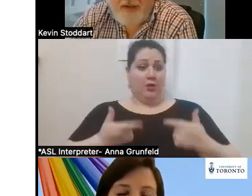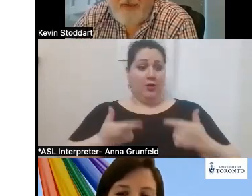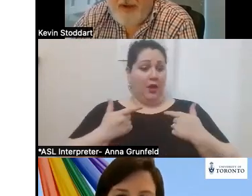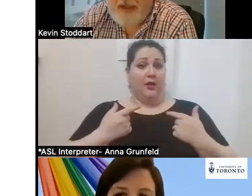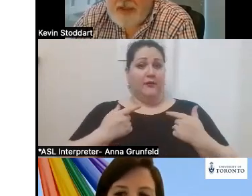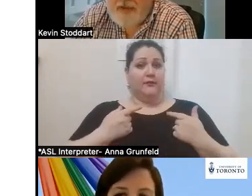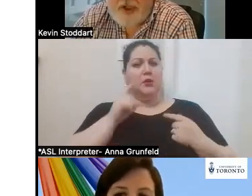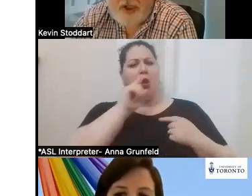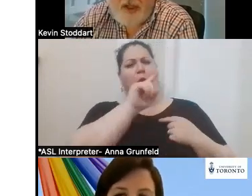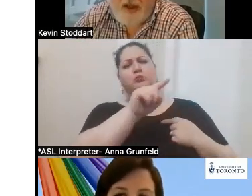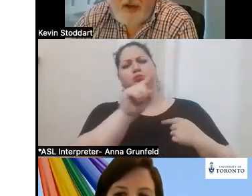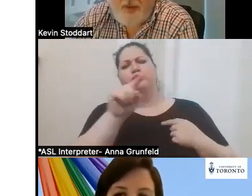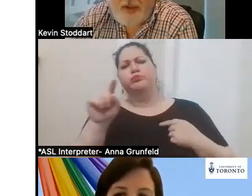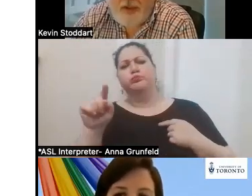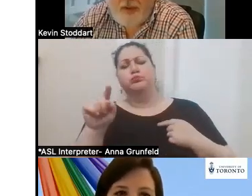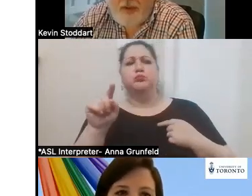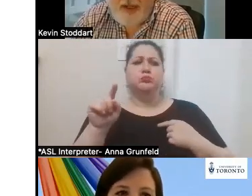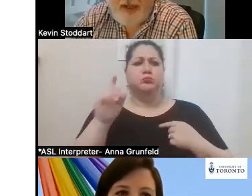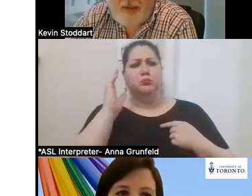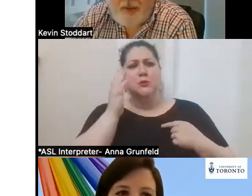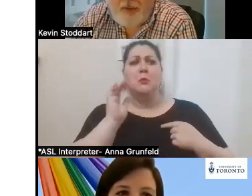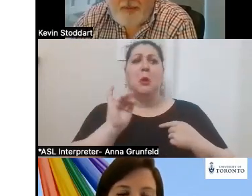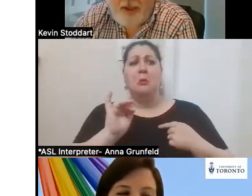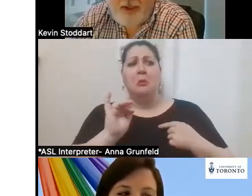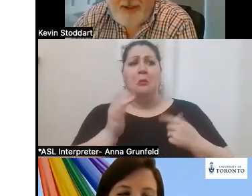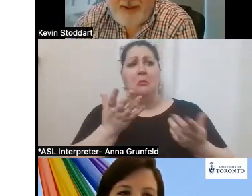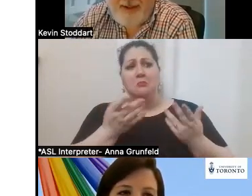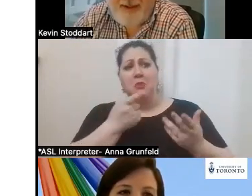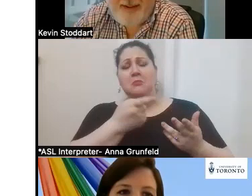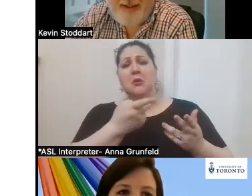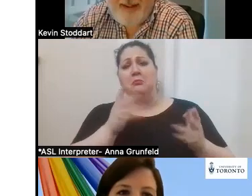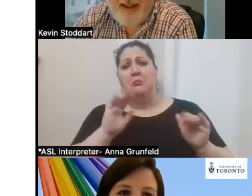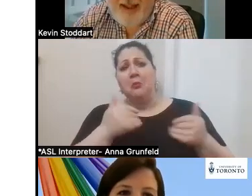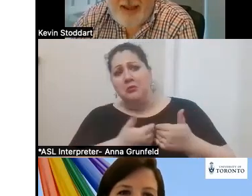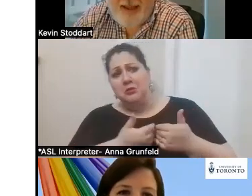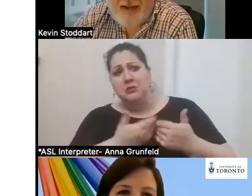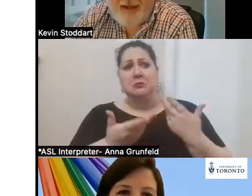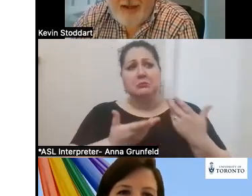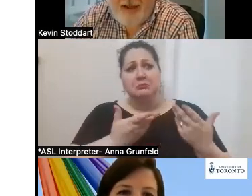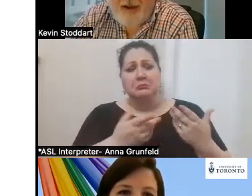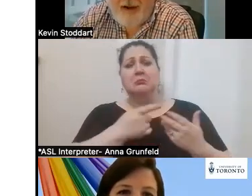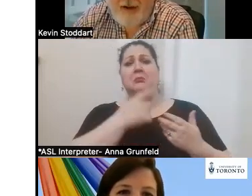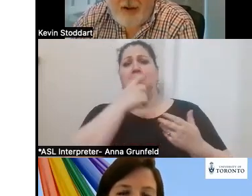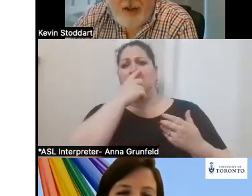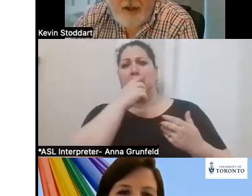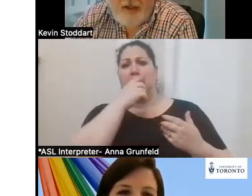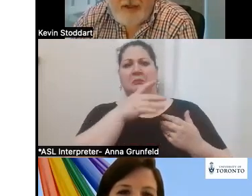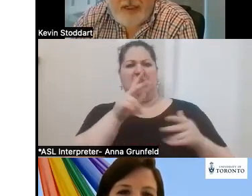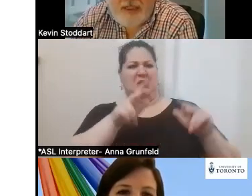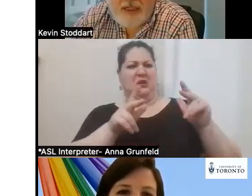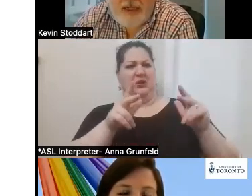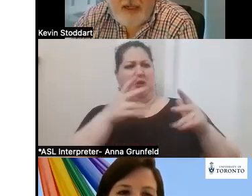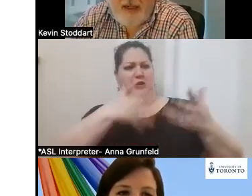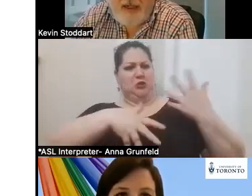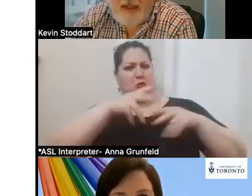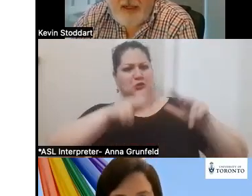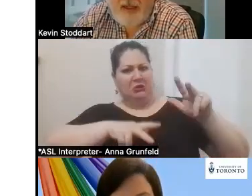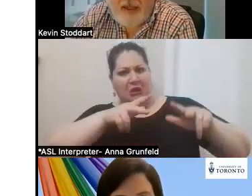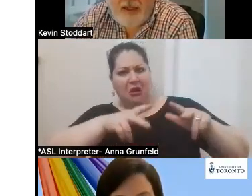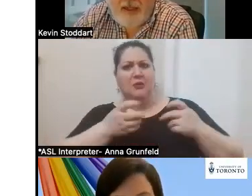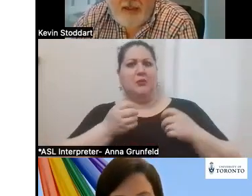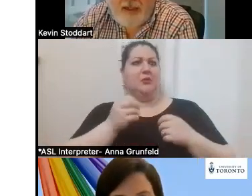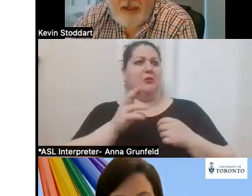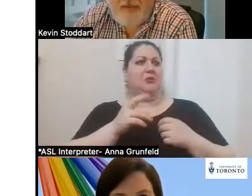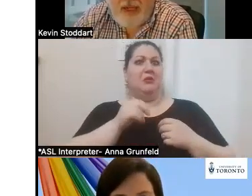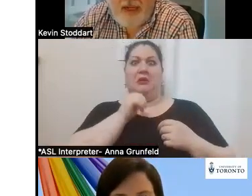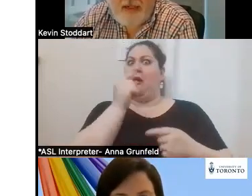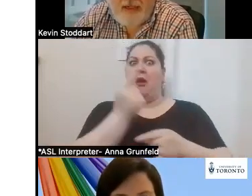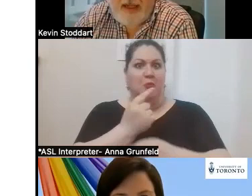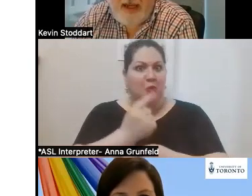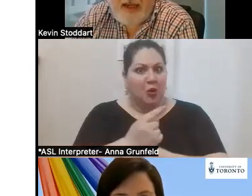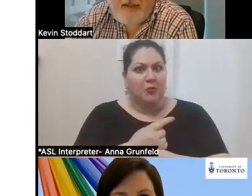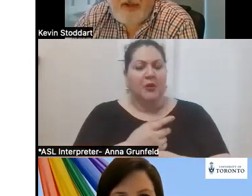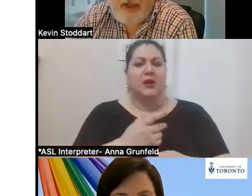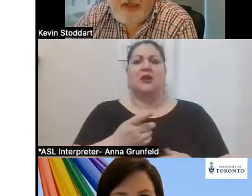very socially awkward or inappropriate and are not succeeding in kind of day-to-day activities,